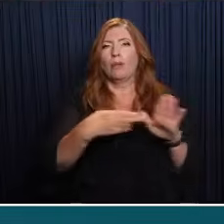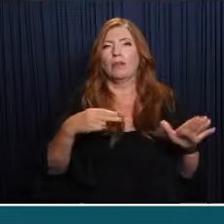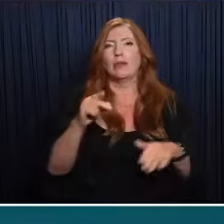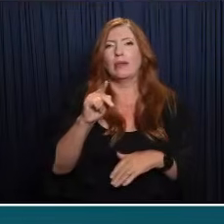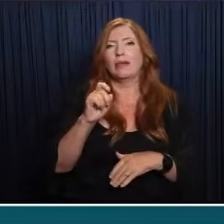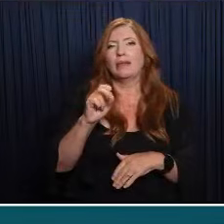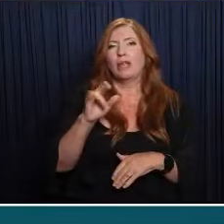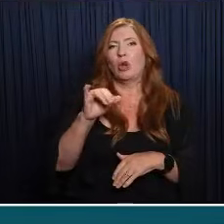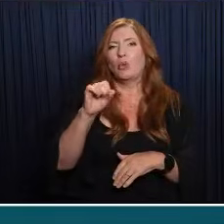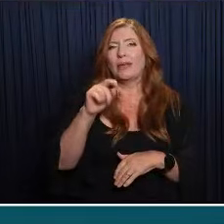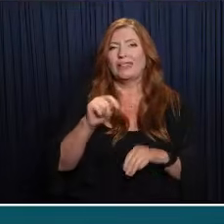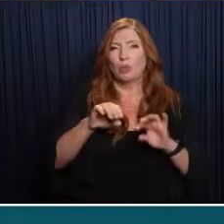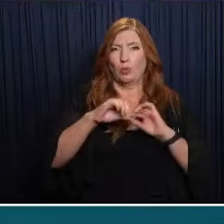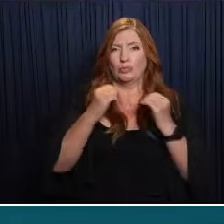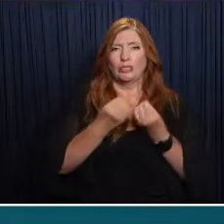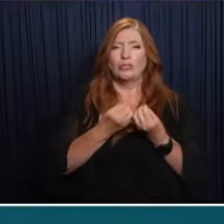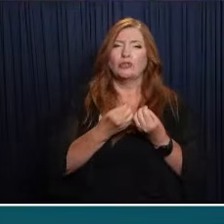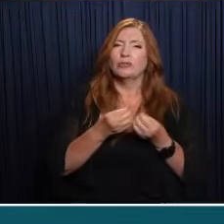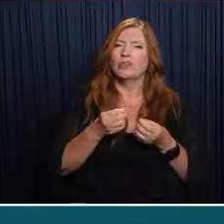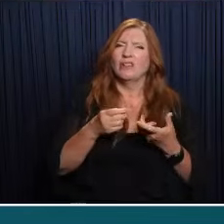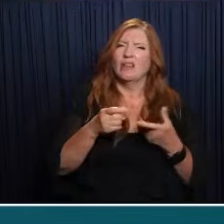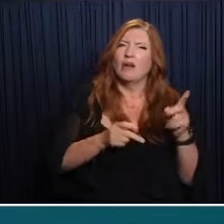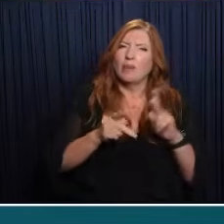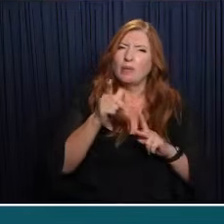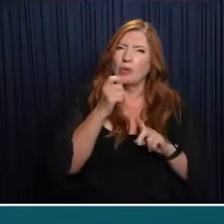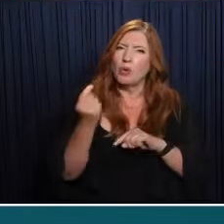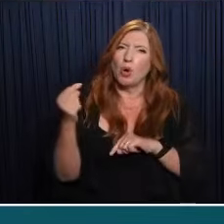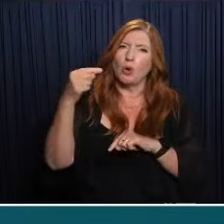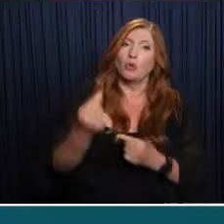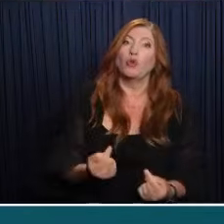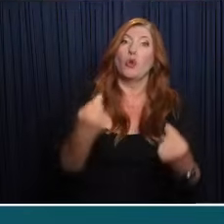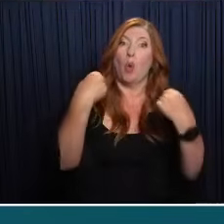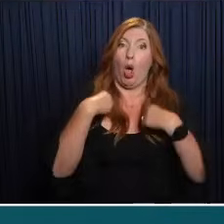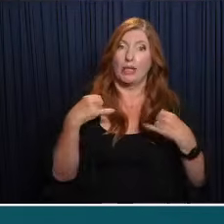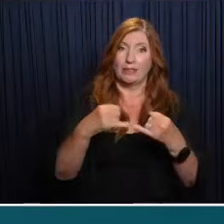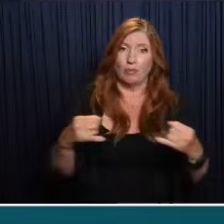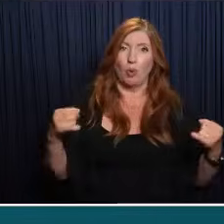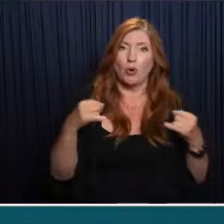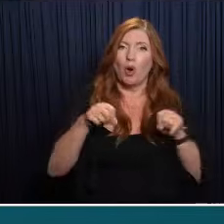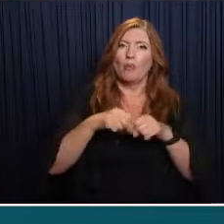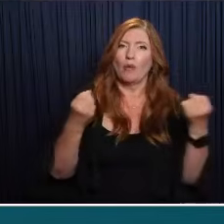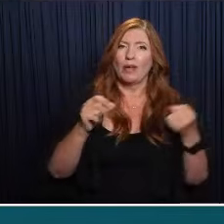BILLS TO STRENGTHEN OUR BORDER, TO DECLARE CARTELS A TERRORIST